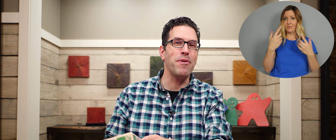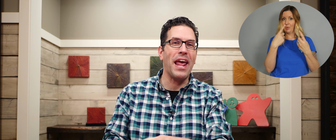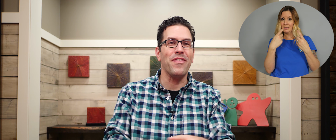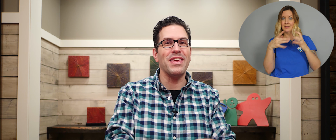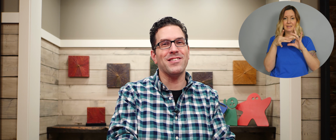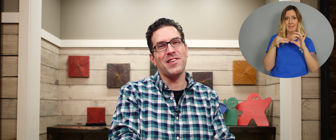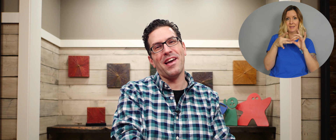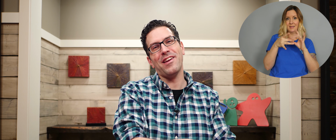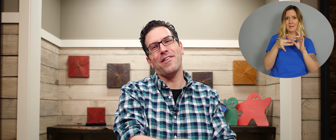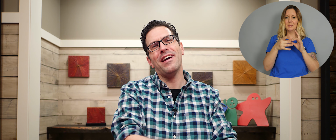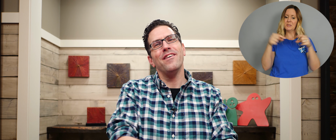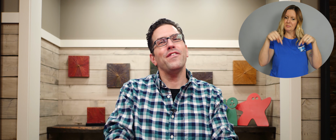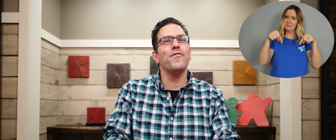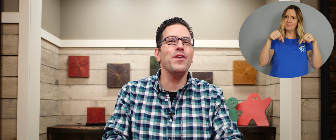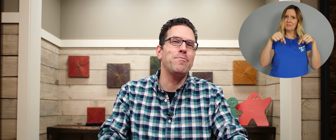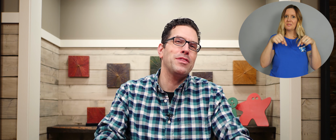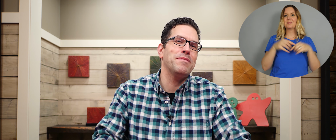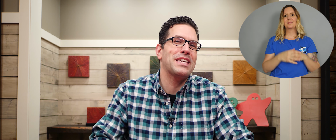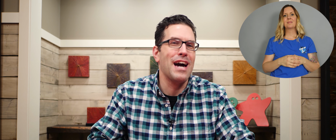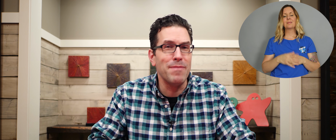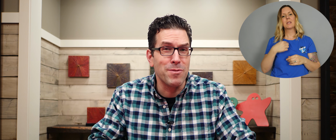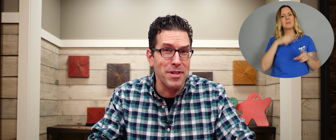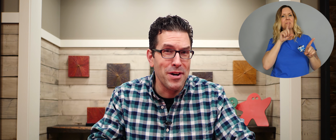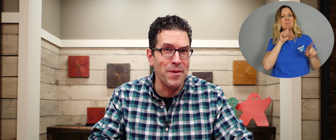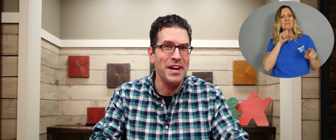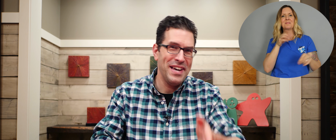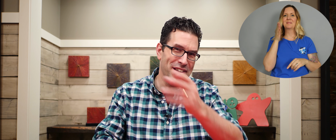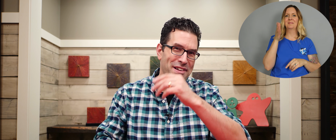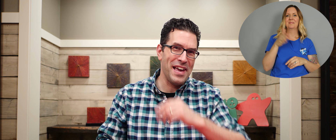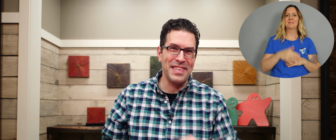about anything you saw here, feel free to put them in the comments below and I'll gladly